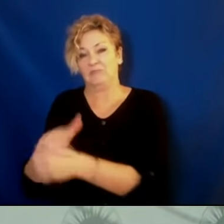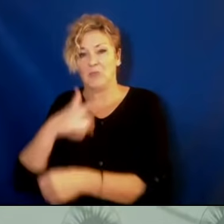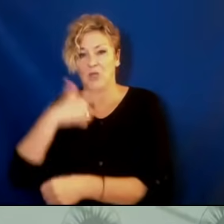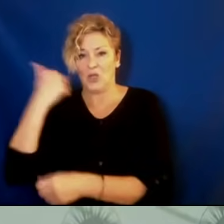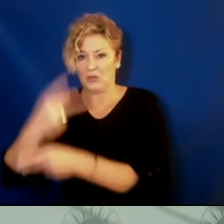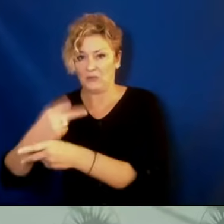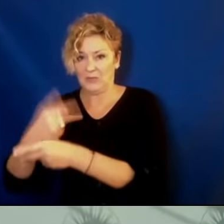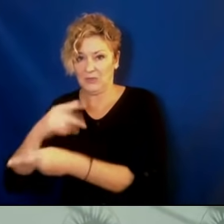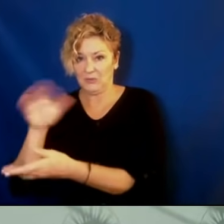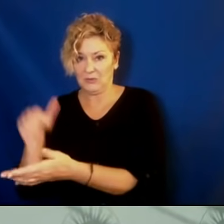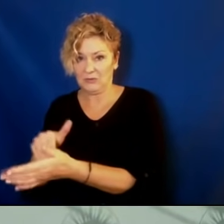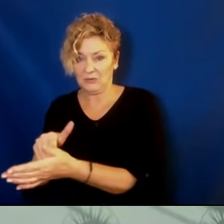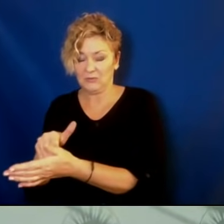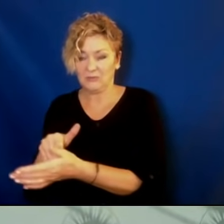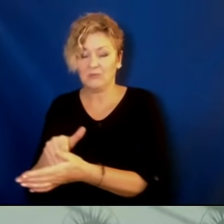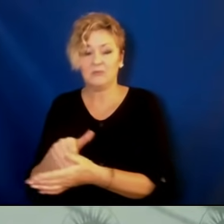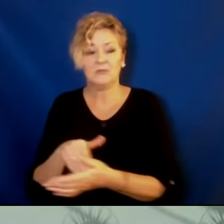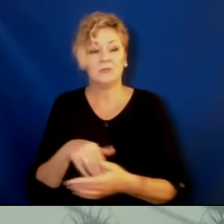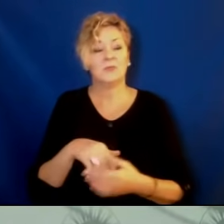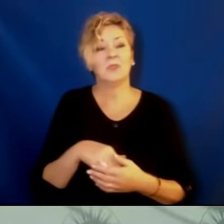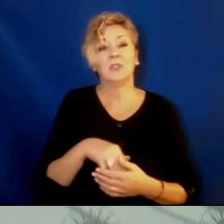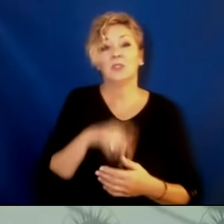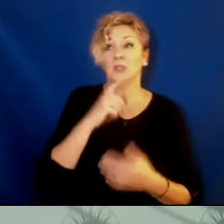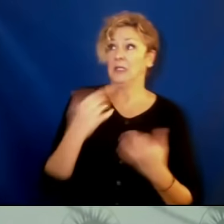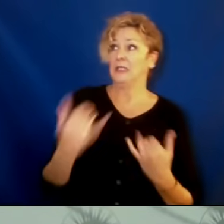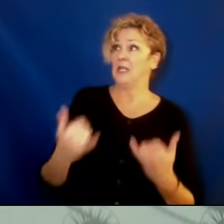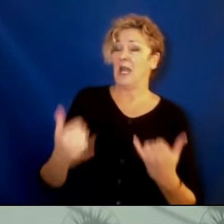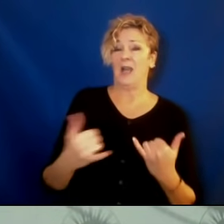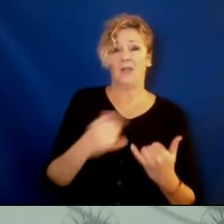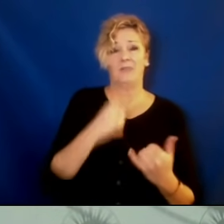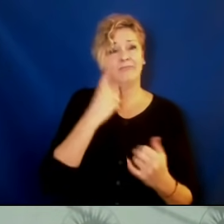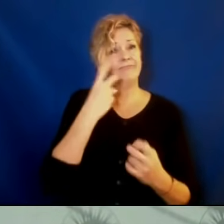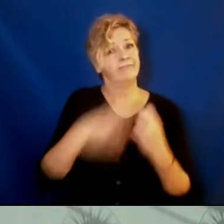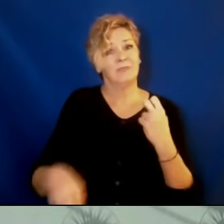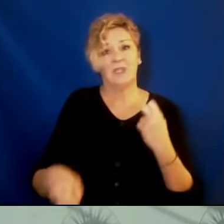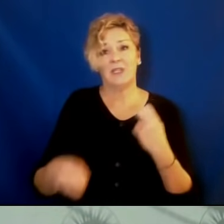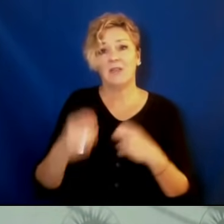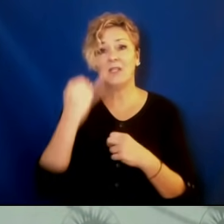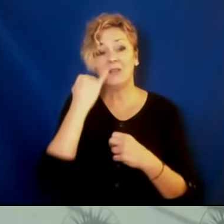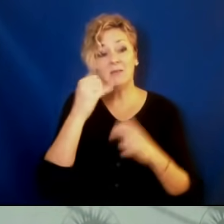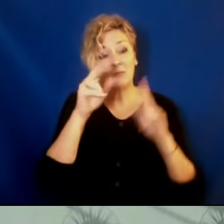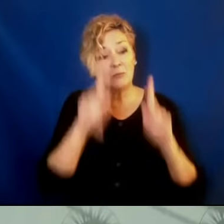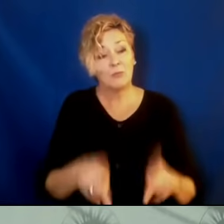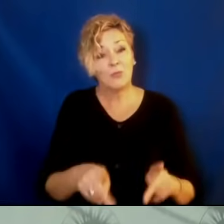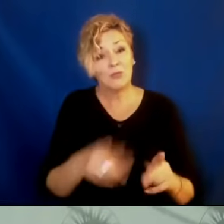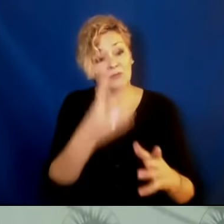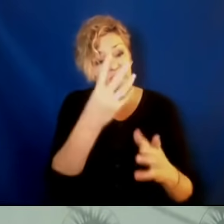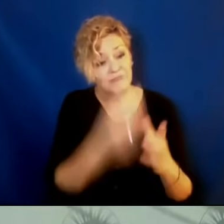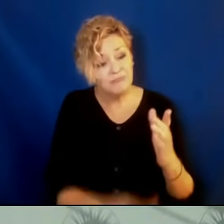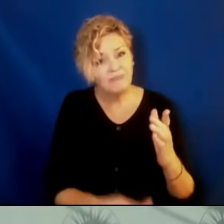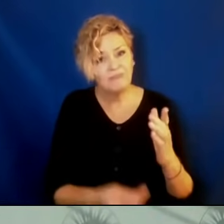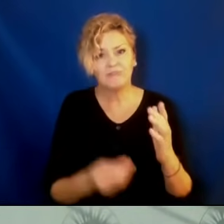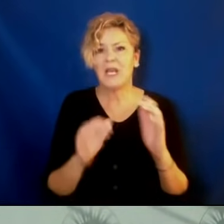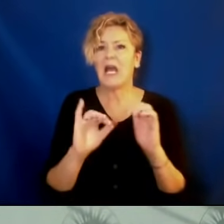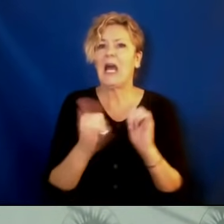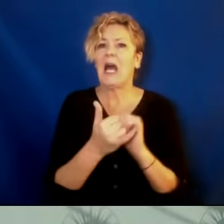passed away from COVID-19 this weekend in British Columbia.